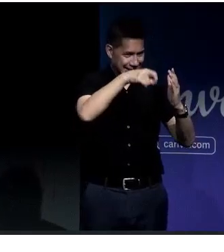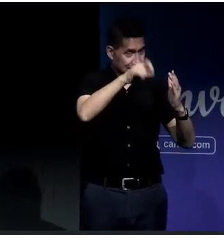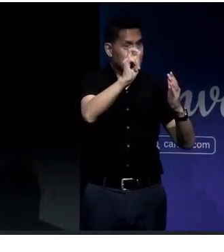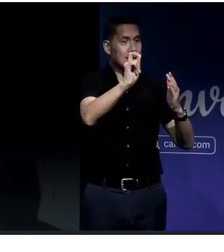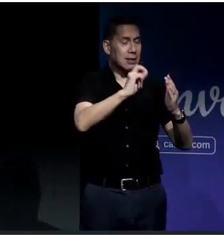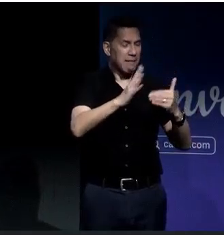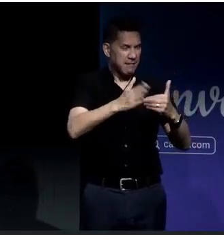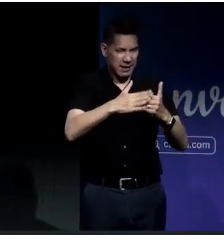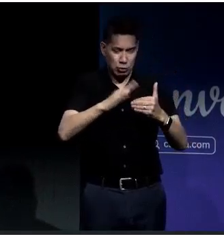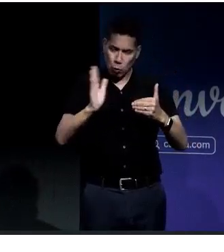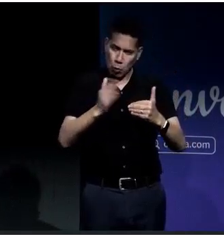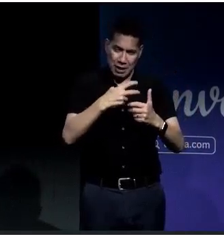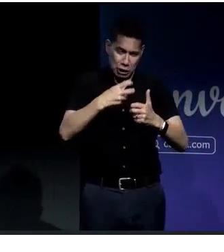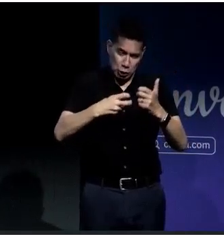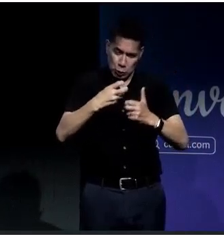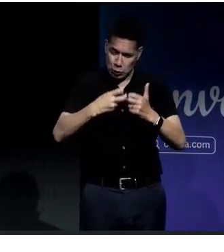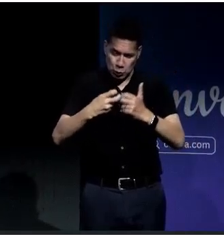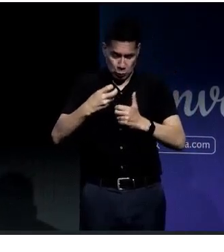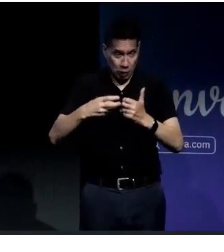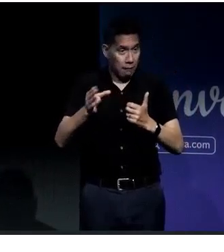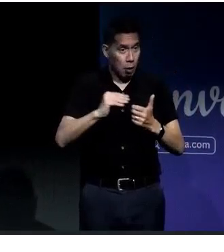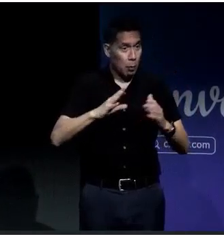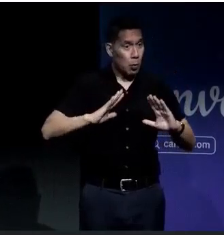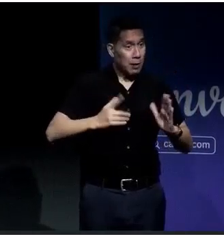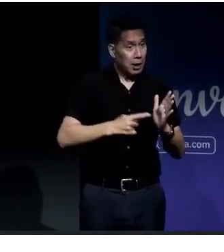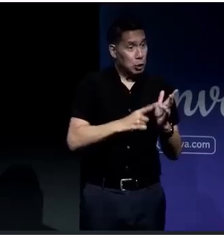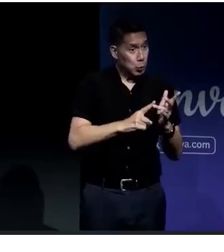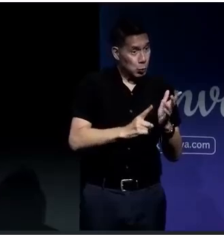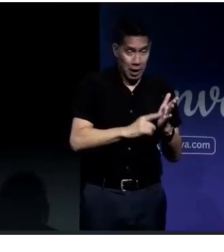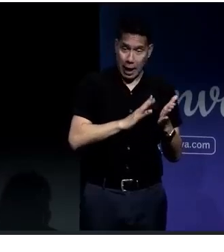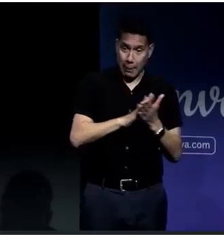tool can come up with, it's not going to mean that your content is accessible.